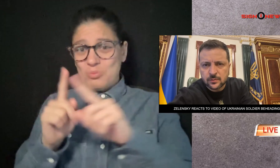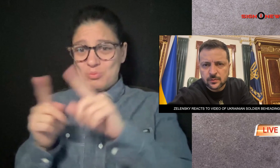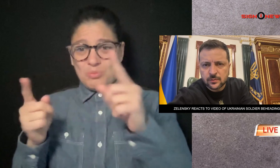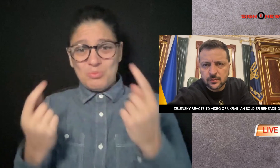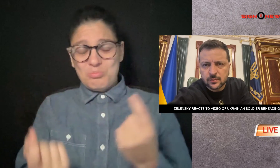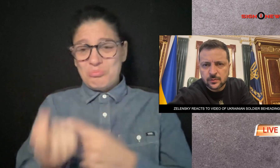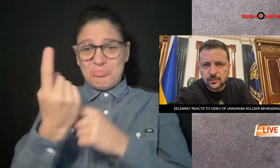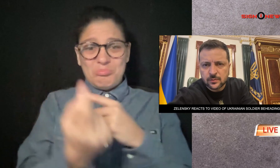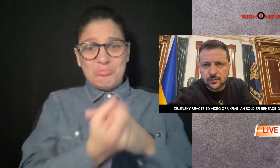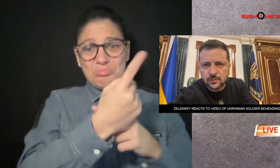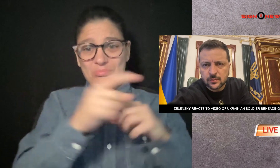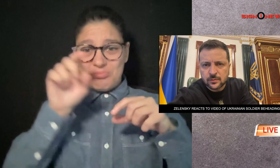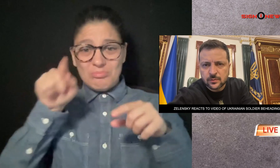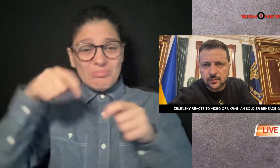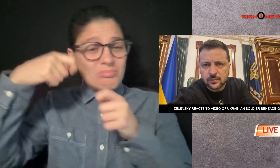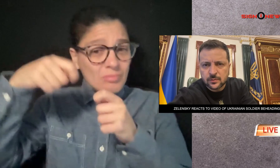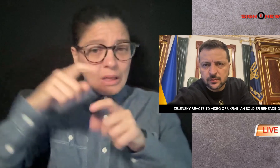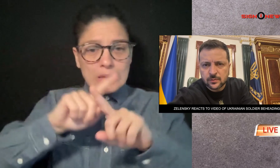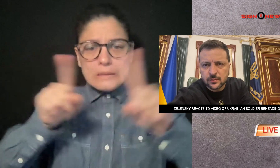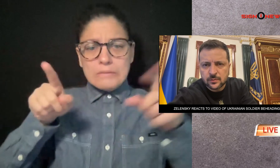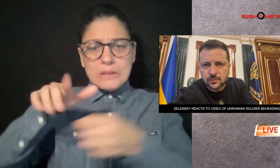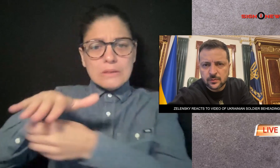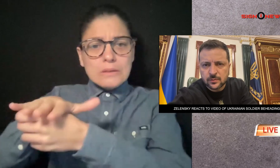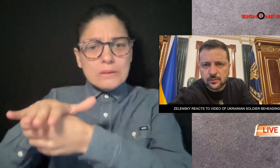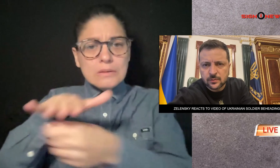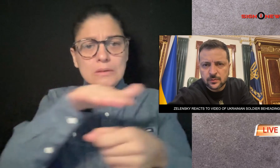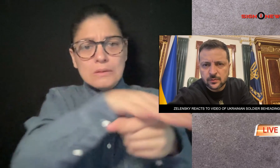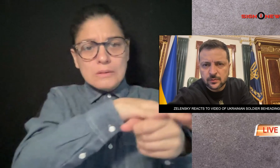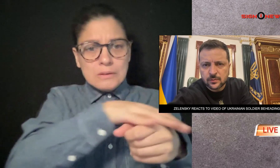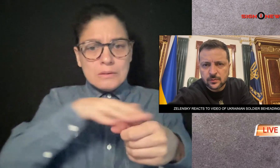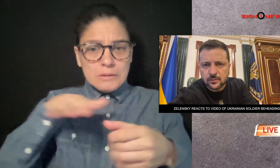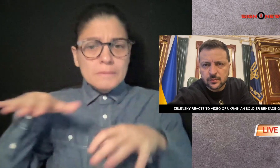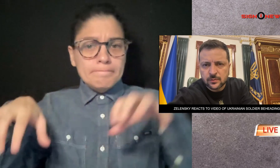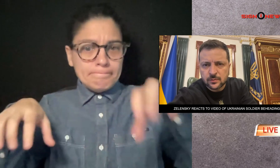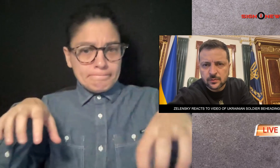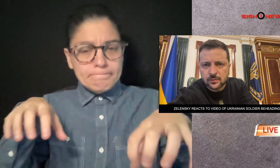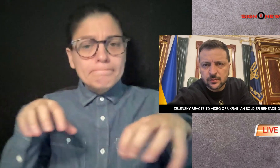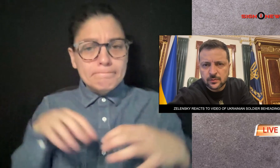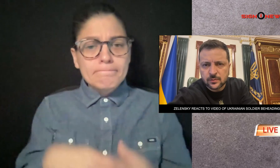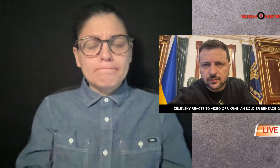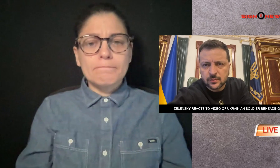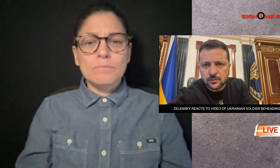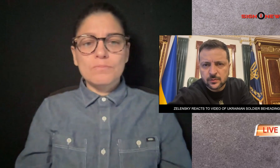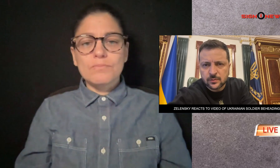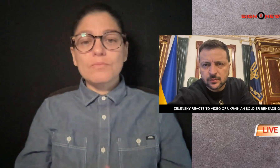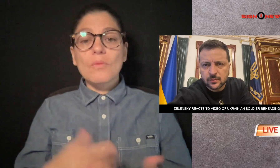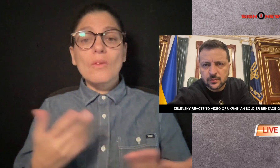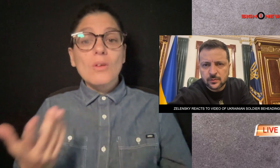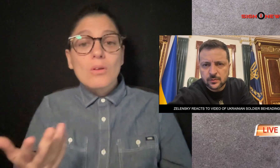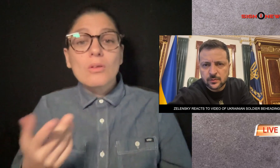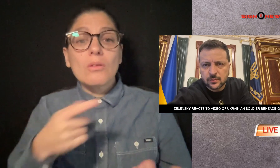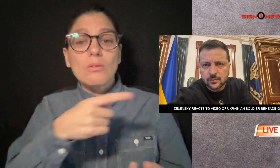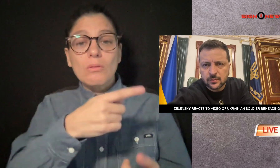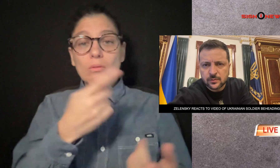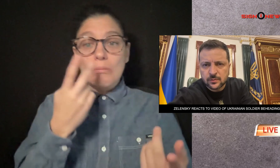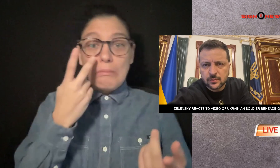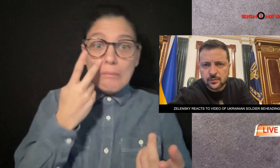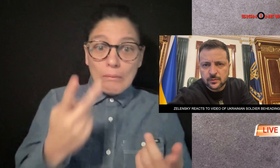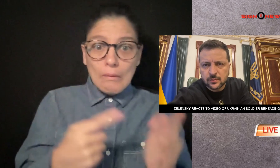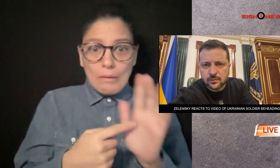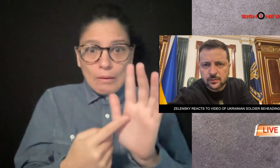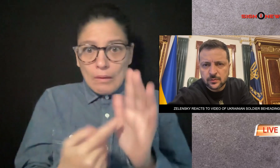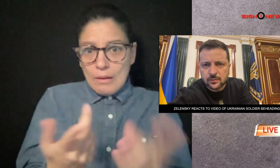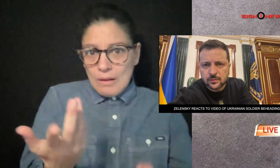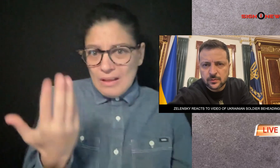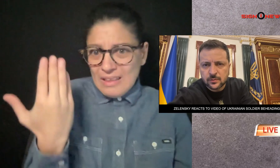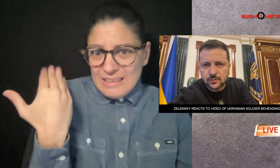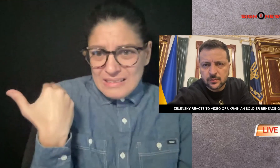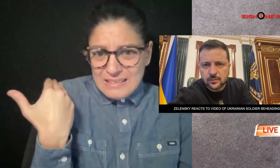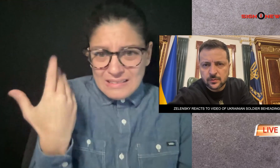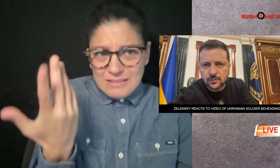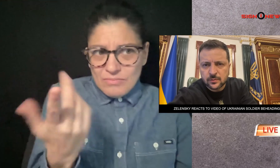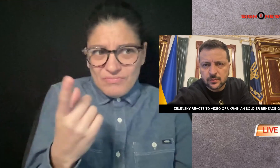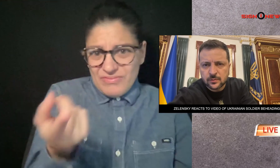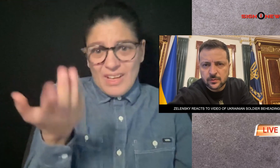videos are of two separate incidents filmed at different times but they only showed up